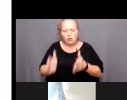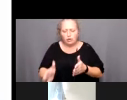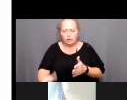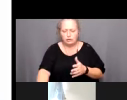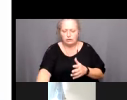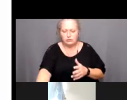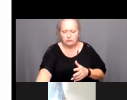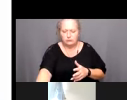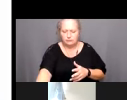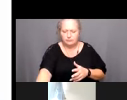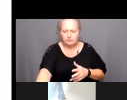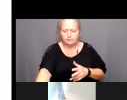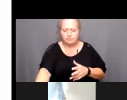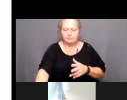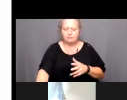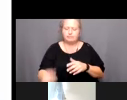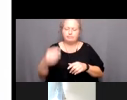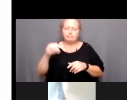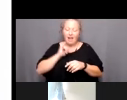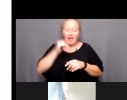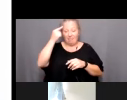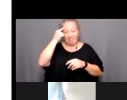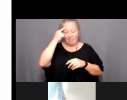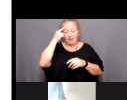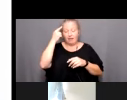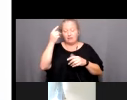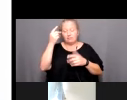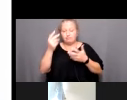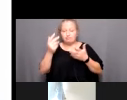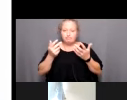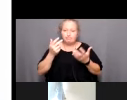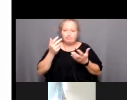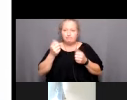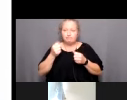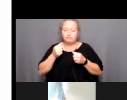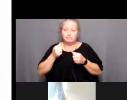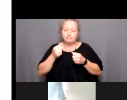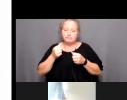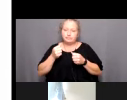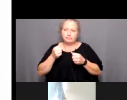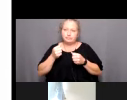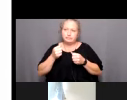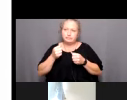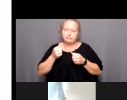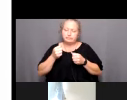of things, especially because there is a lot of smoke, so that's all I have